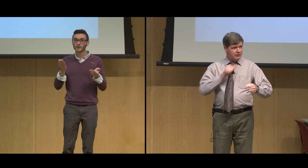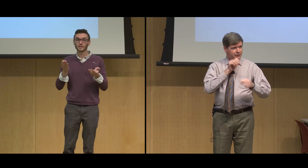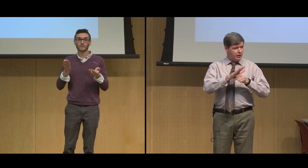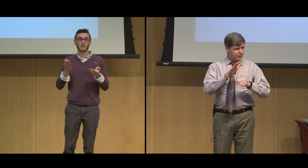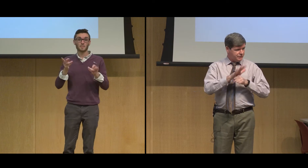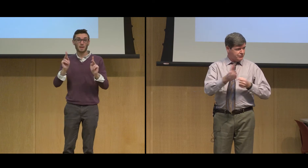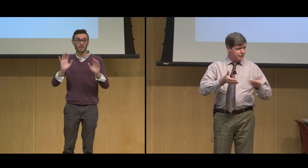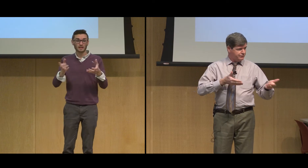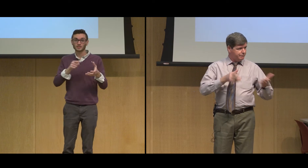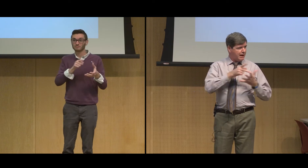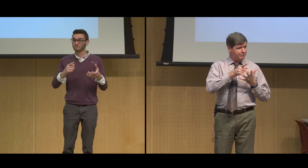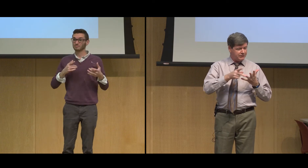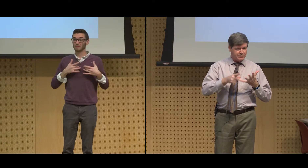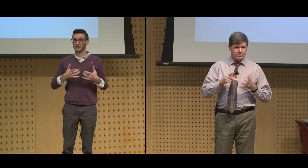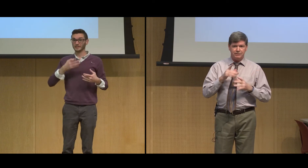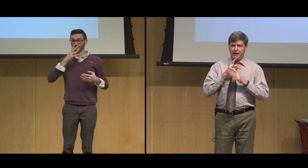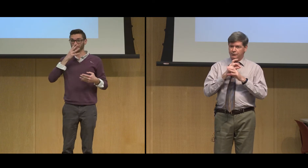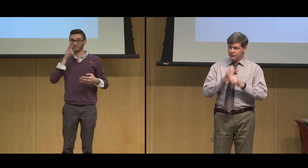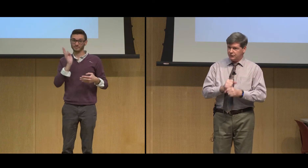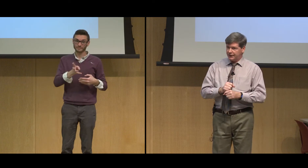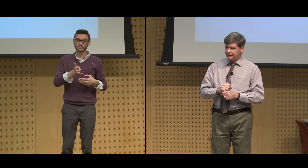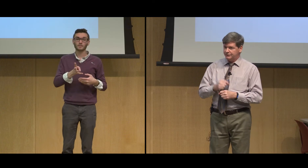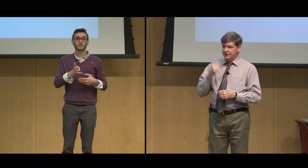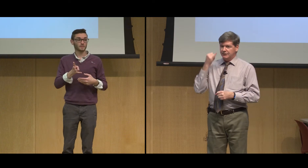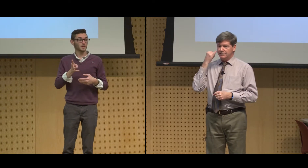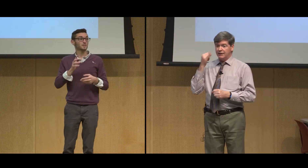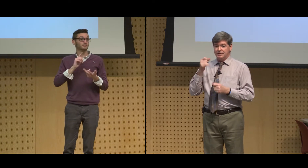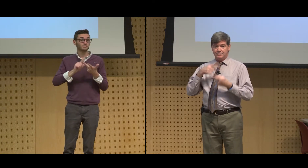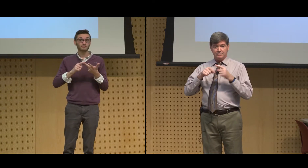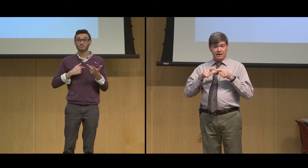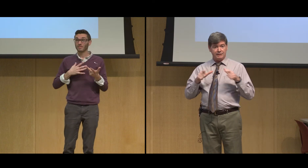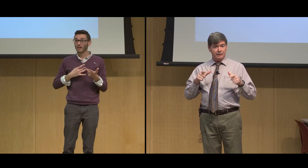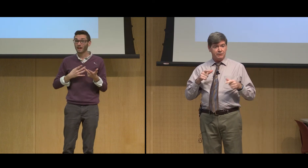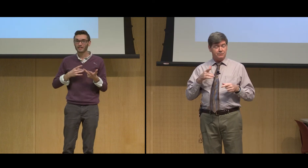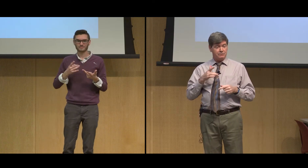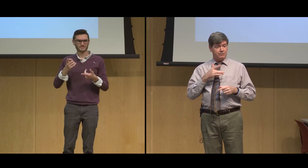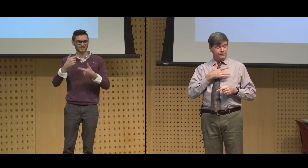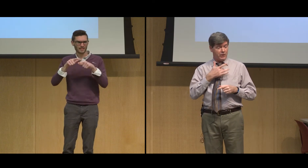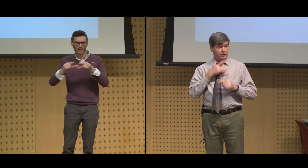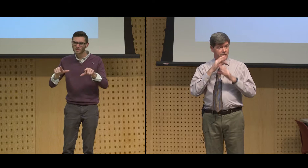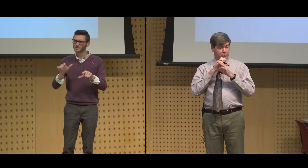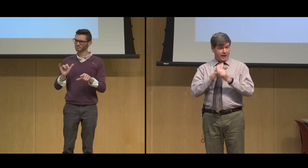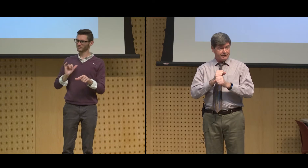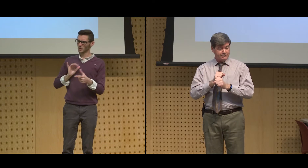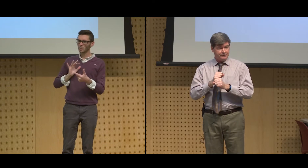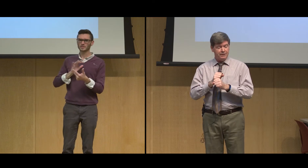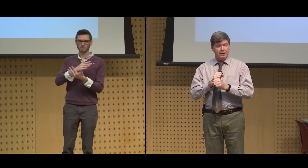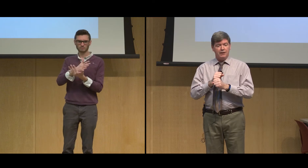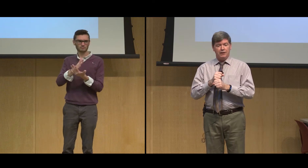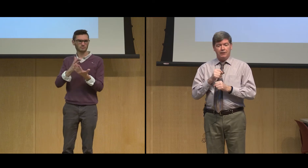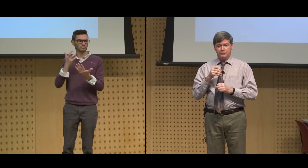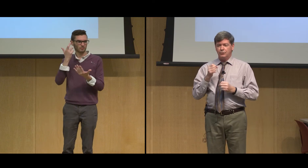an underserved population, that was attractive. The idea of sign language felt attractive.